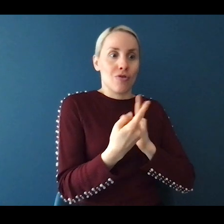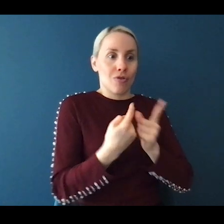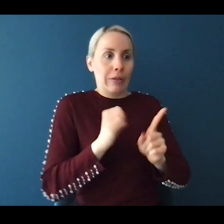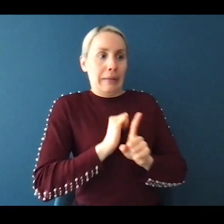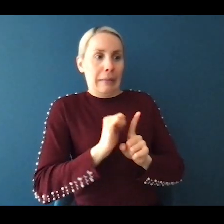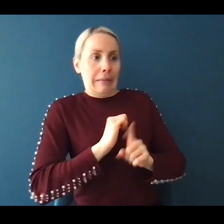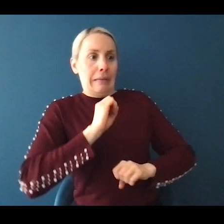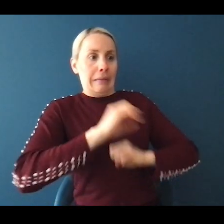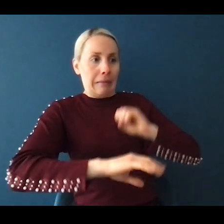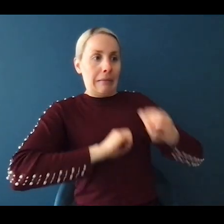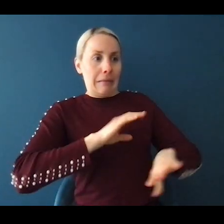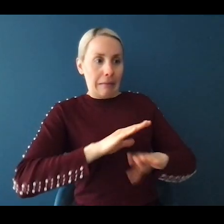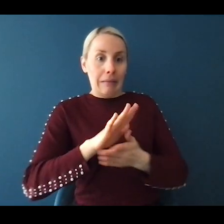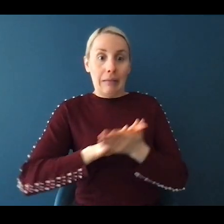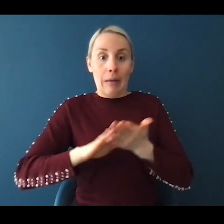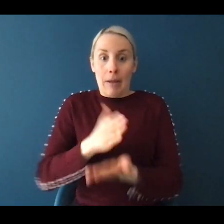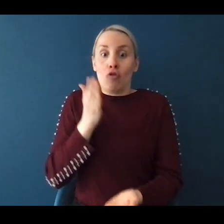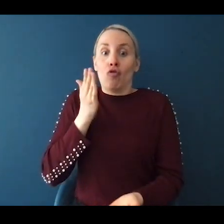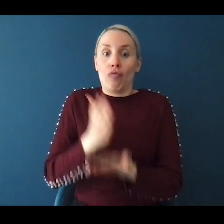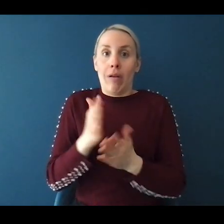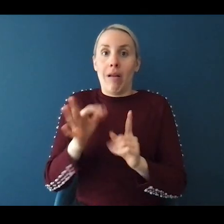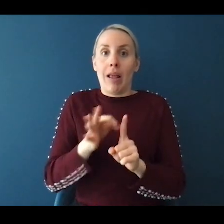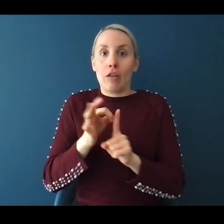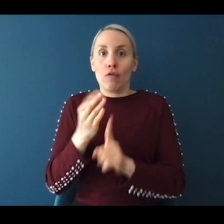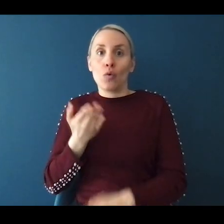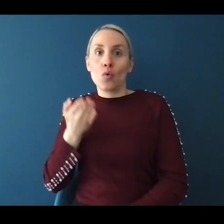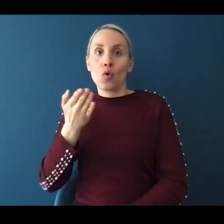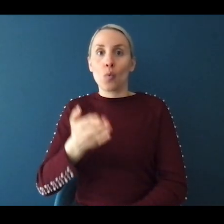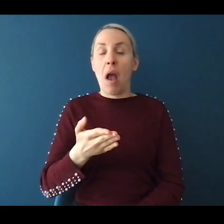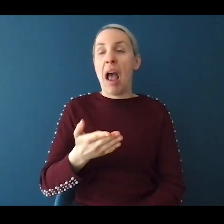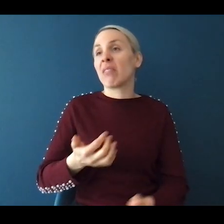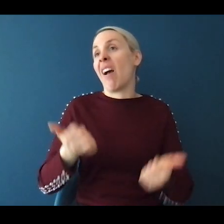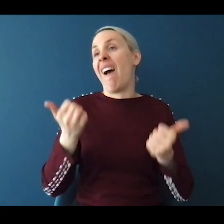over those questions and then when you're there in the interview many don't come as